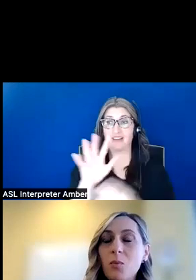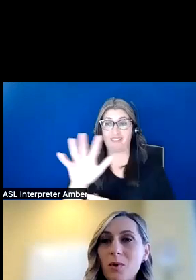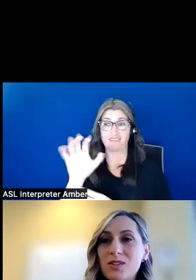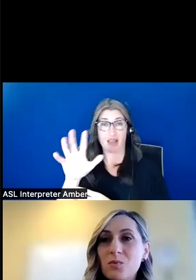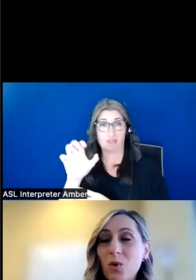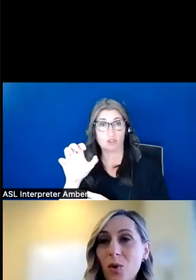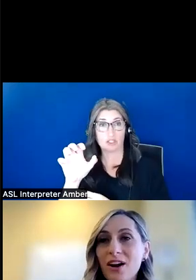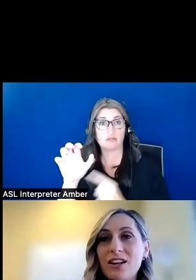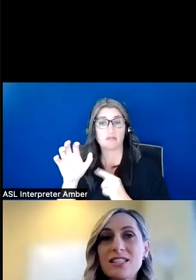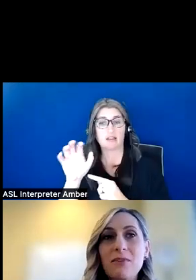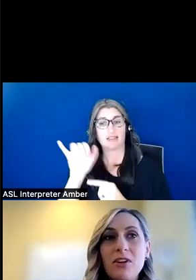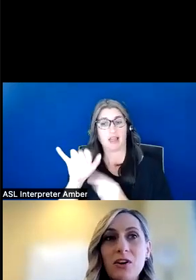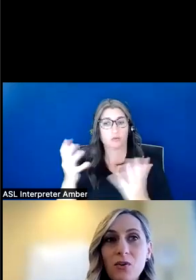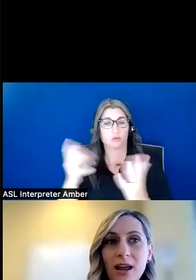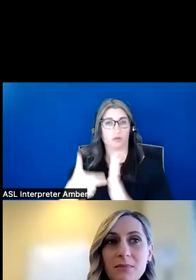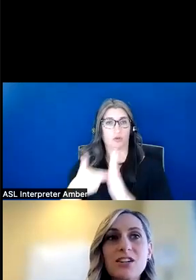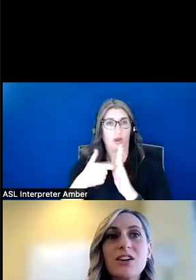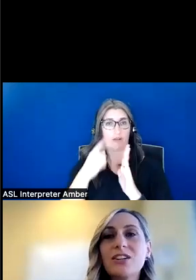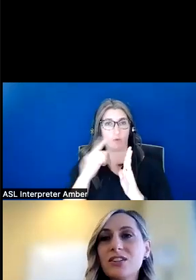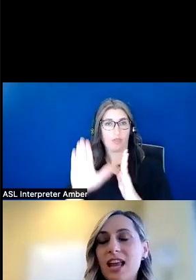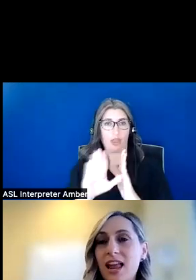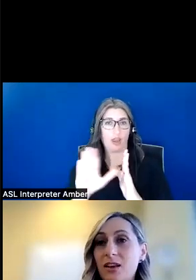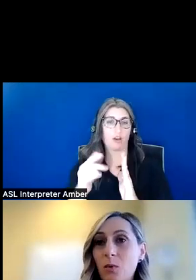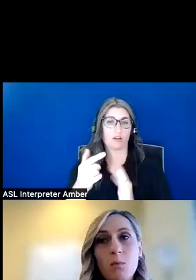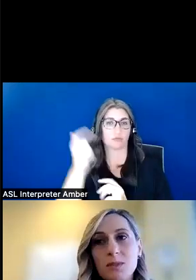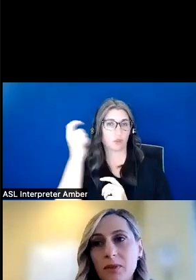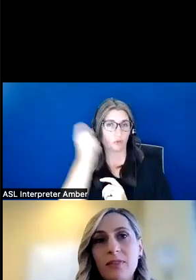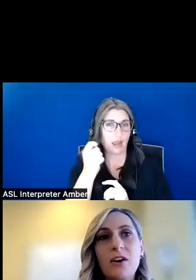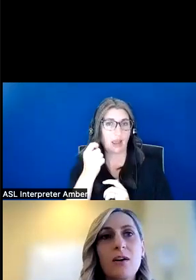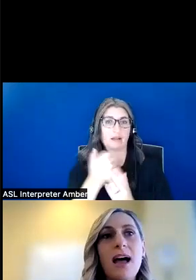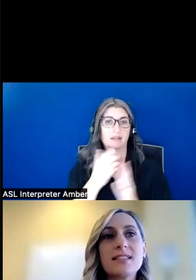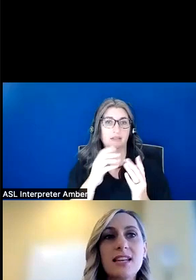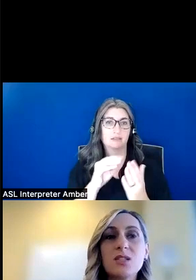of what was required in some of their grant materials and what was within their capacity,